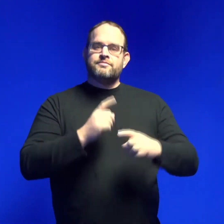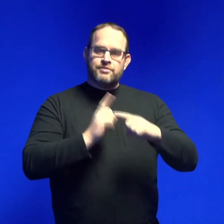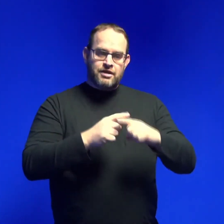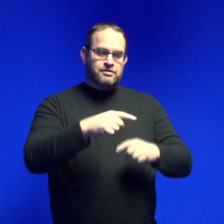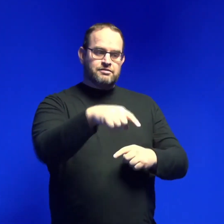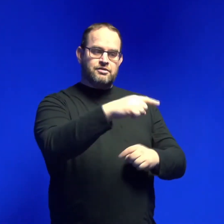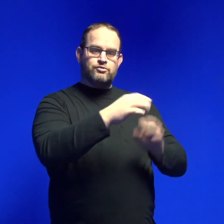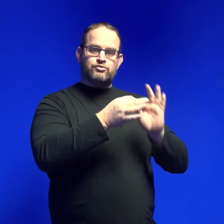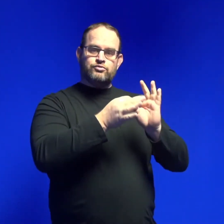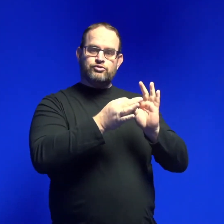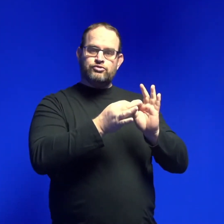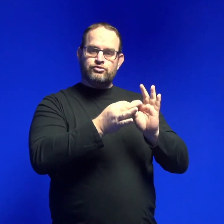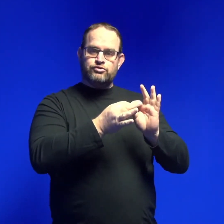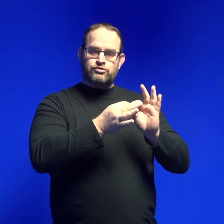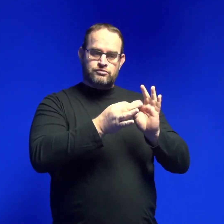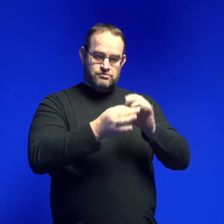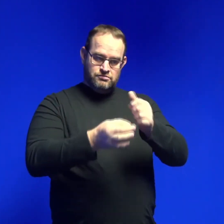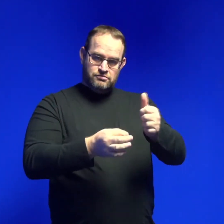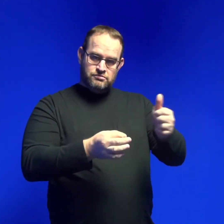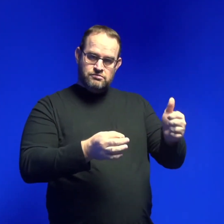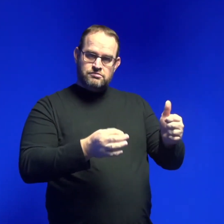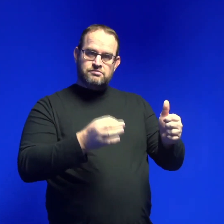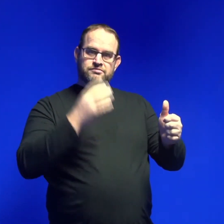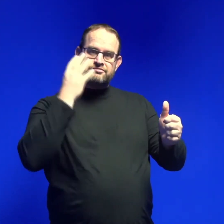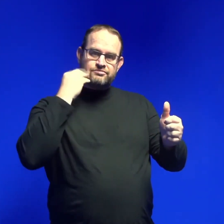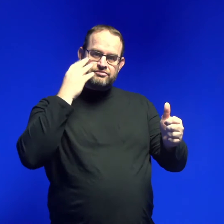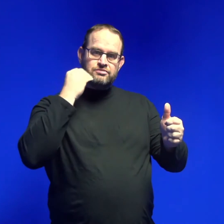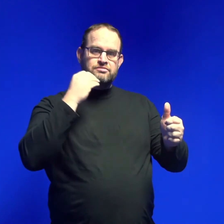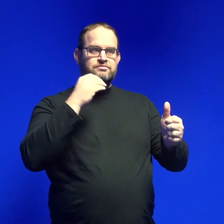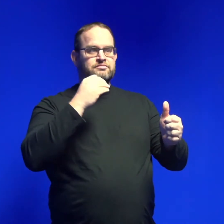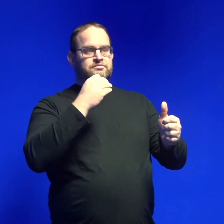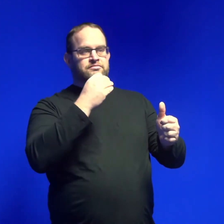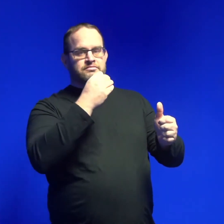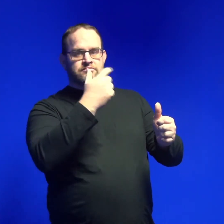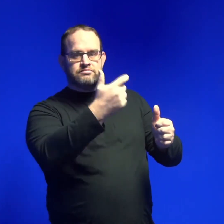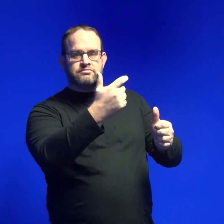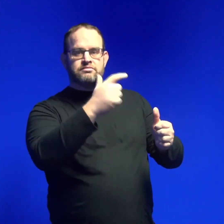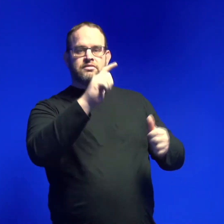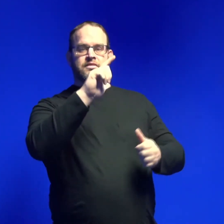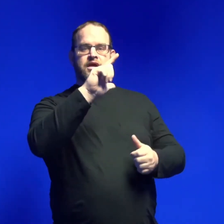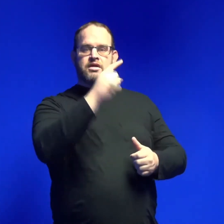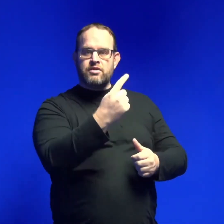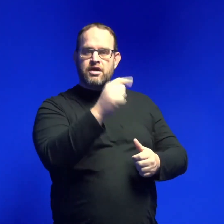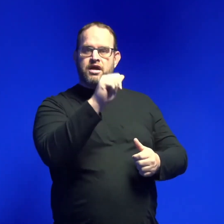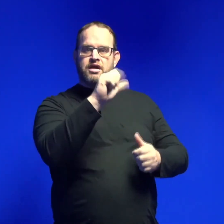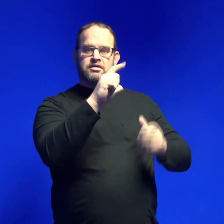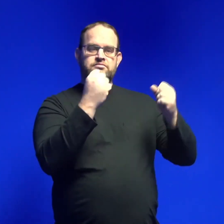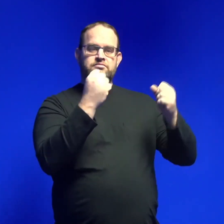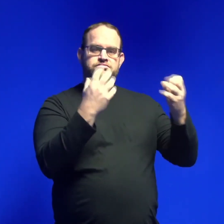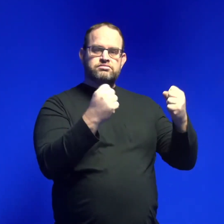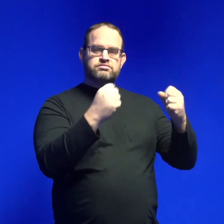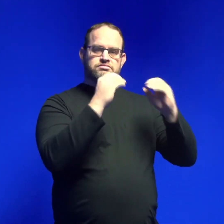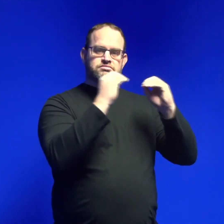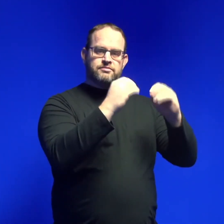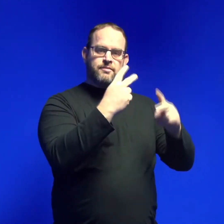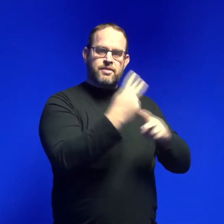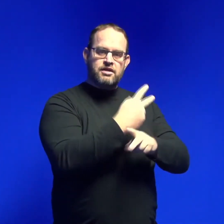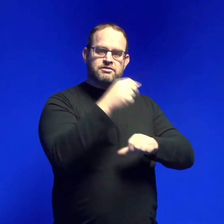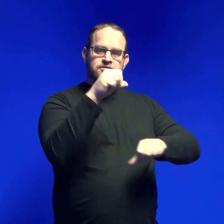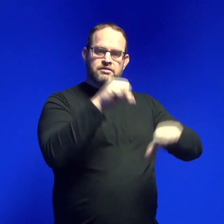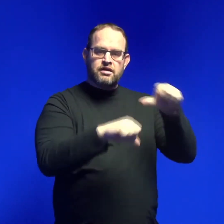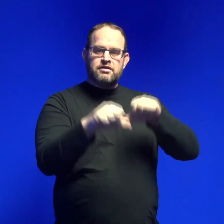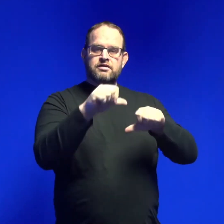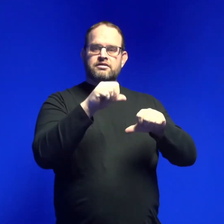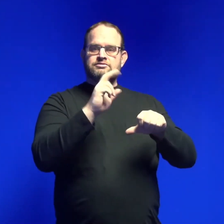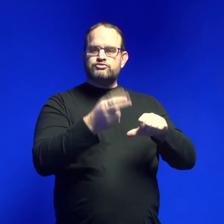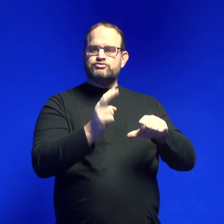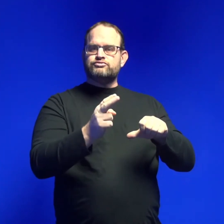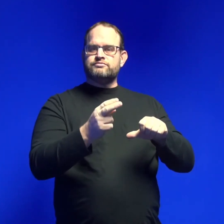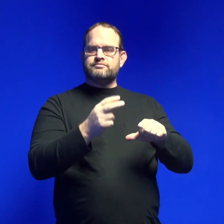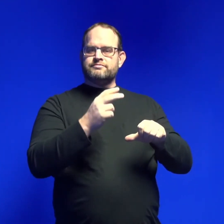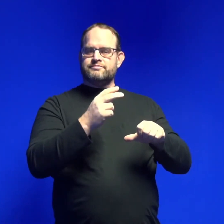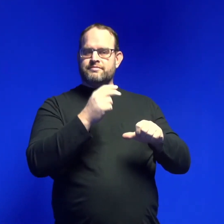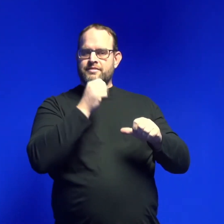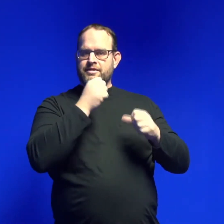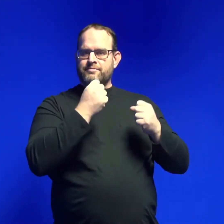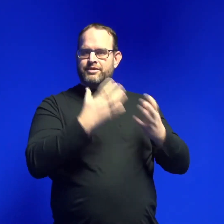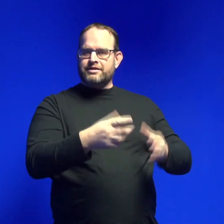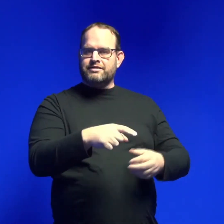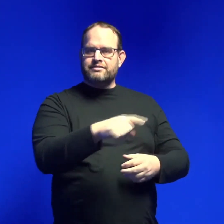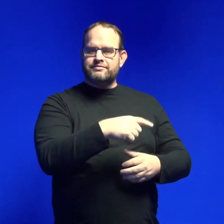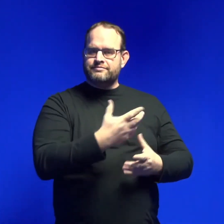Further compounding the problem is the limited exposure many interpreters have toward subject matters being taught in ASL as an L1.